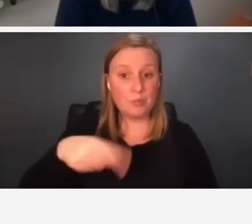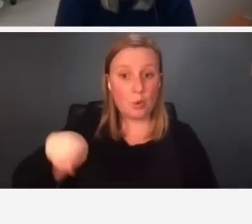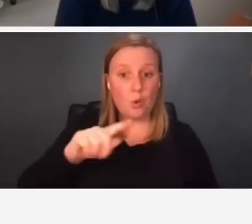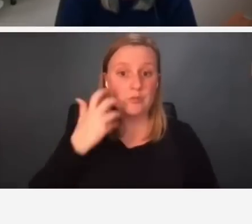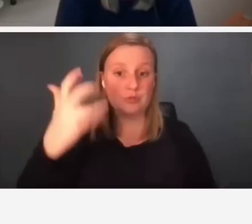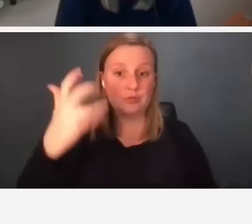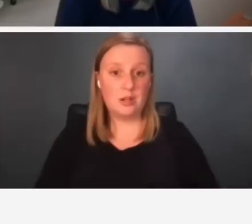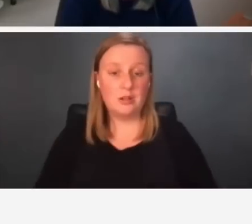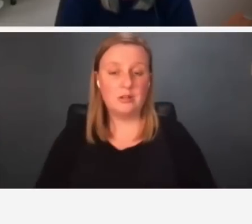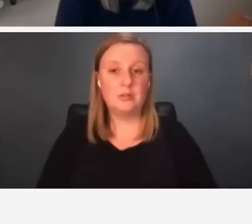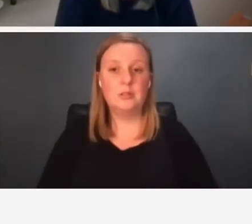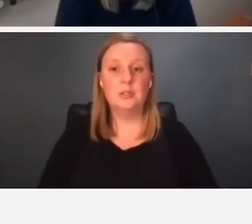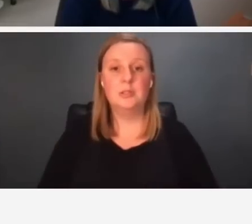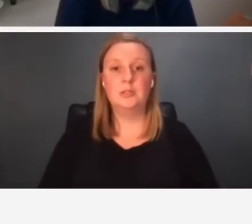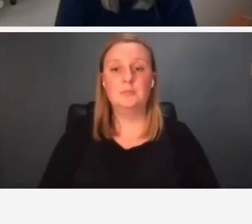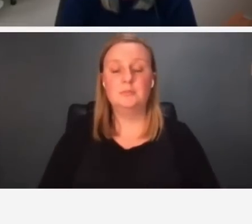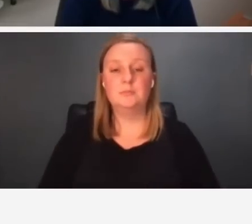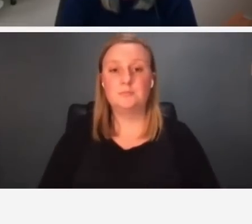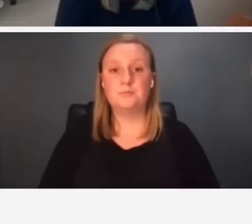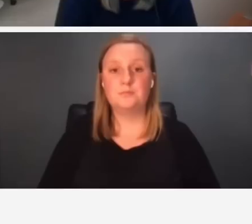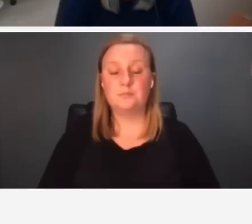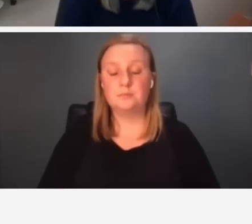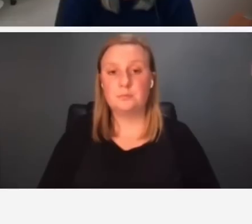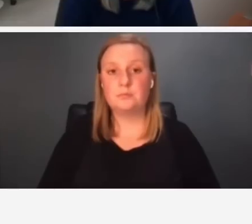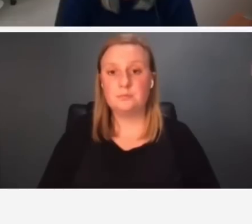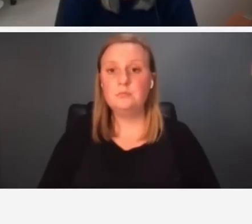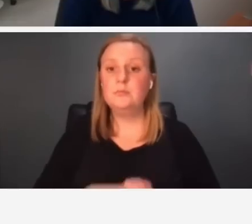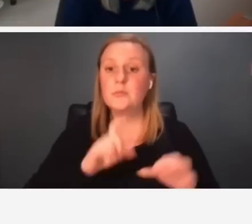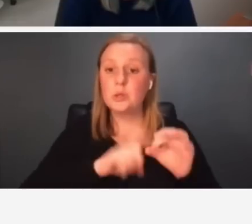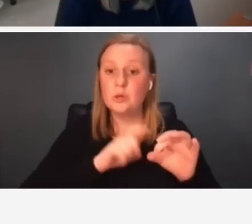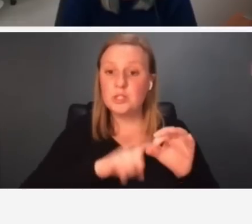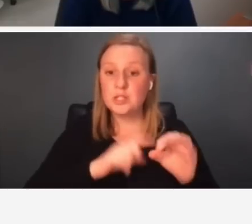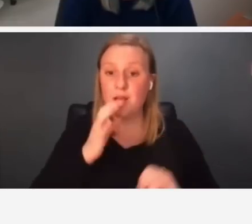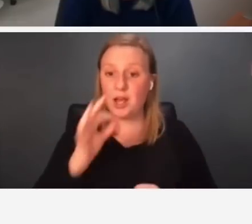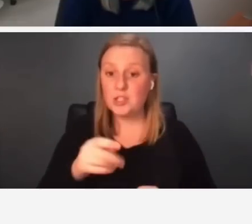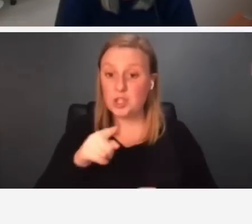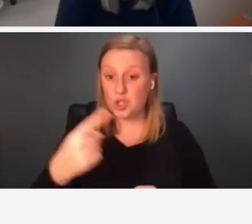Julia this might be one for you. Do you foresee there will no longer be any block funding for any services?